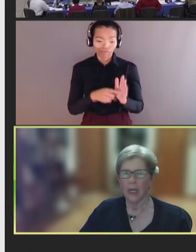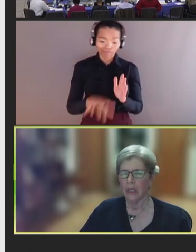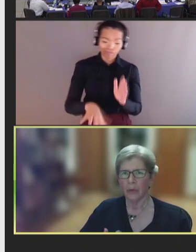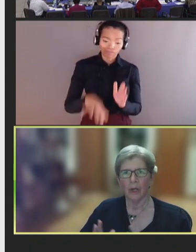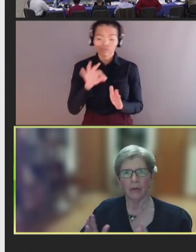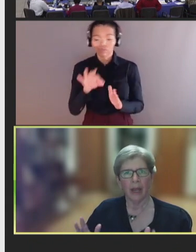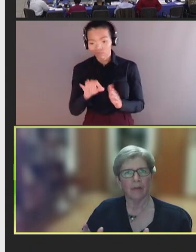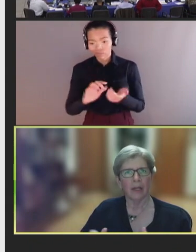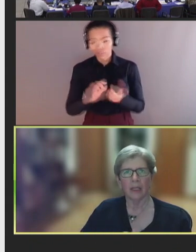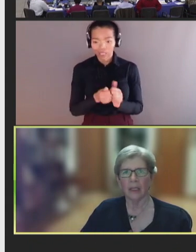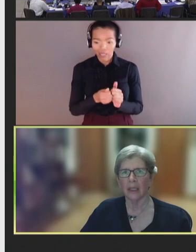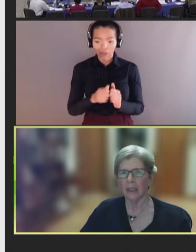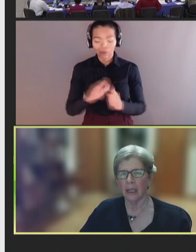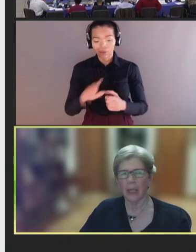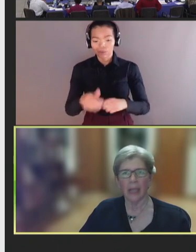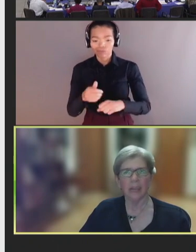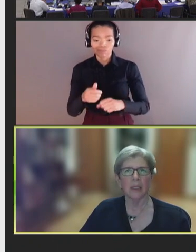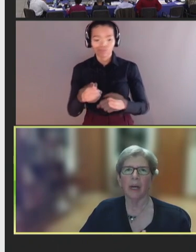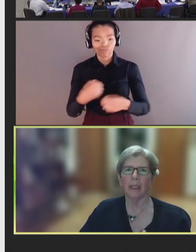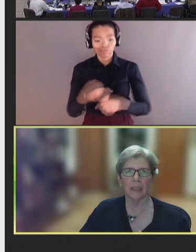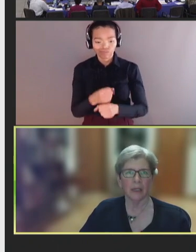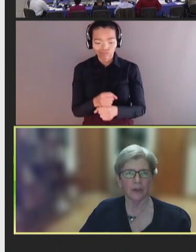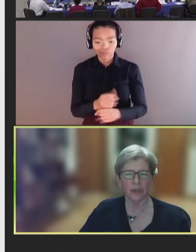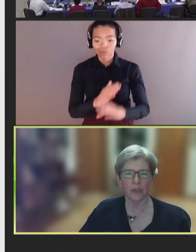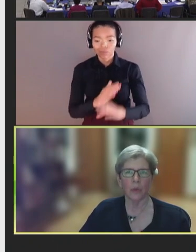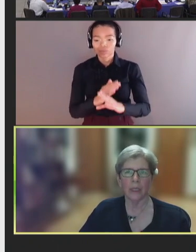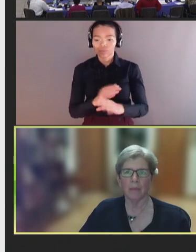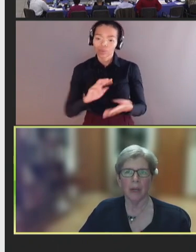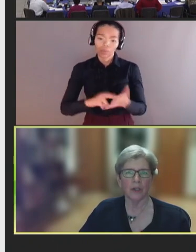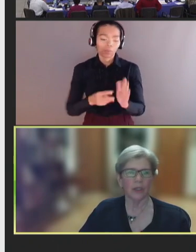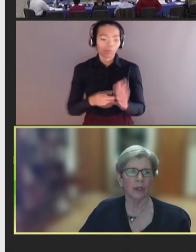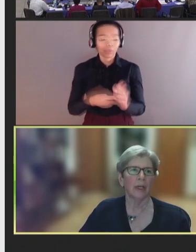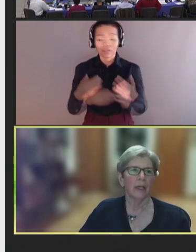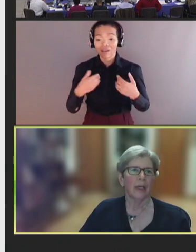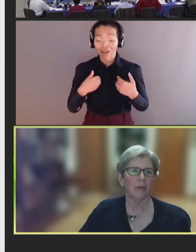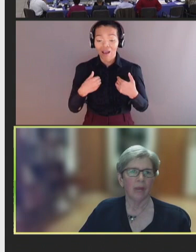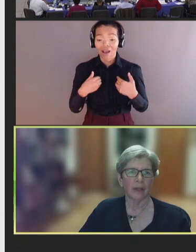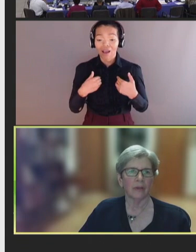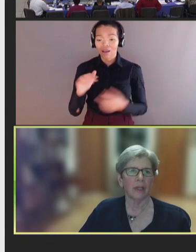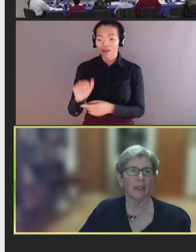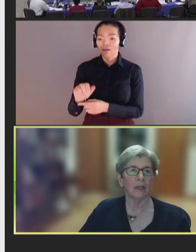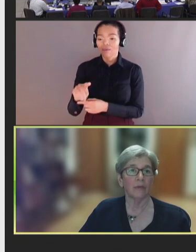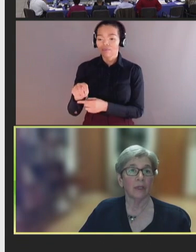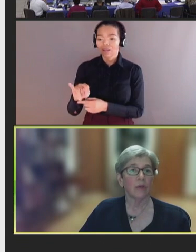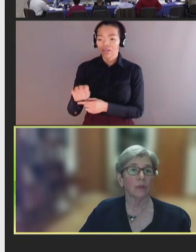So, we don't have anything like antibody titers that we can measure in vaccinated individuals and